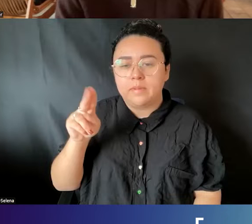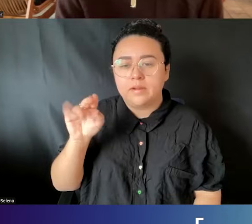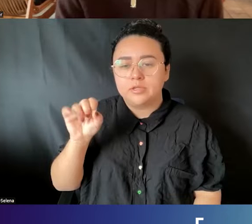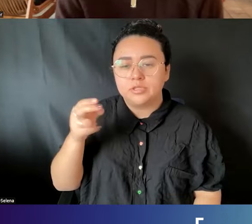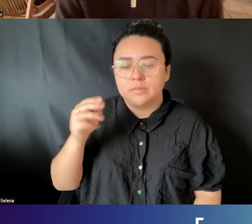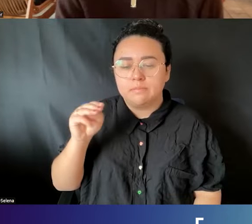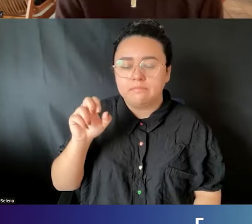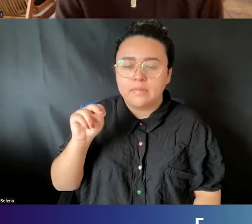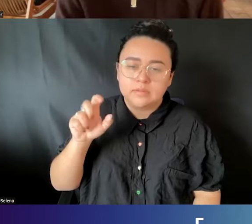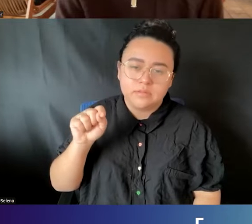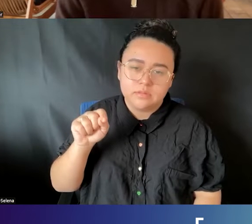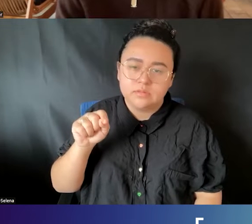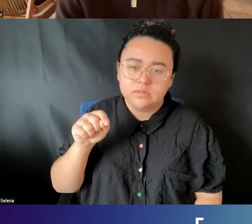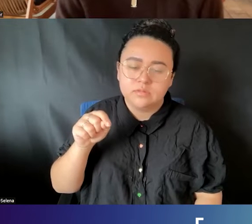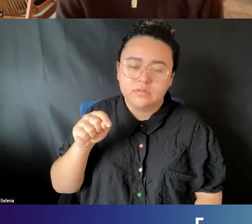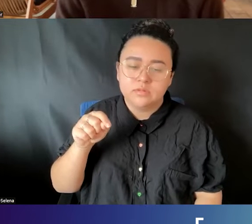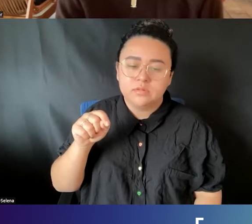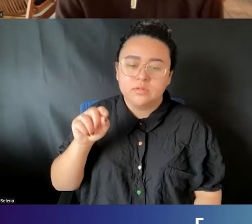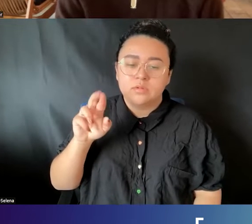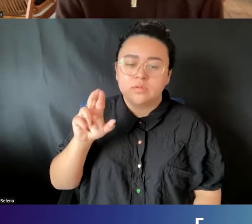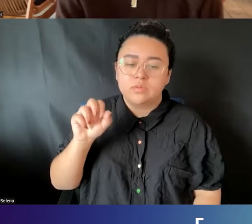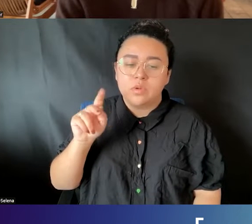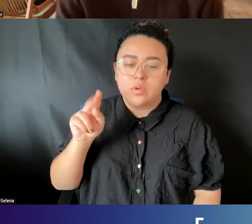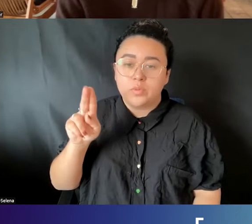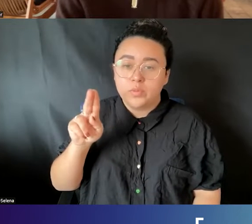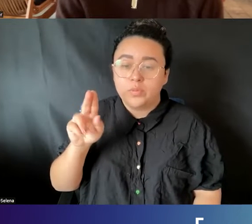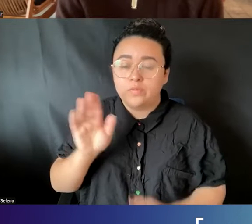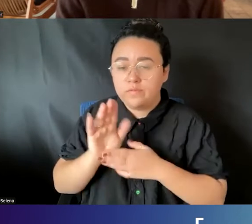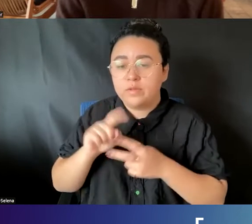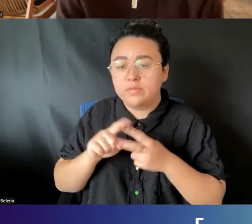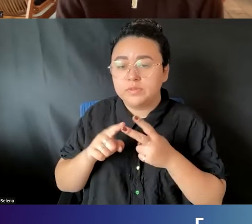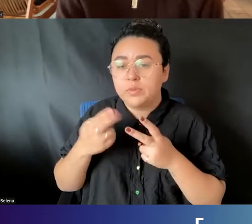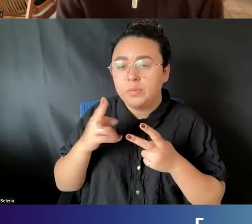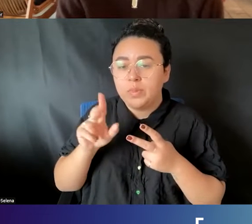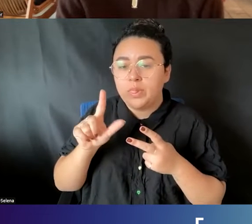and Roco films internationally. So I'm so grateful to be here.